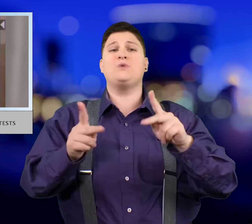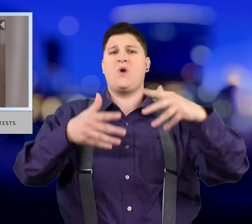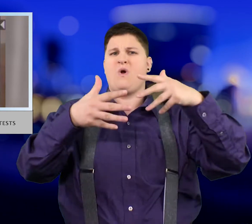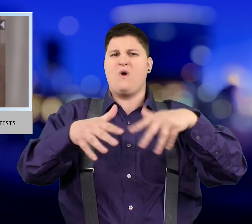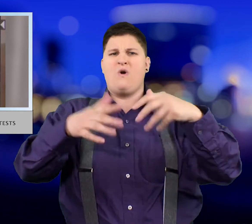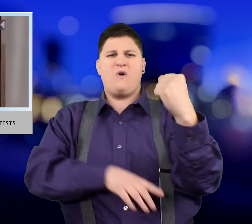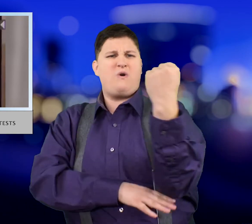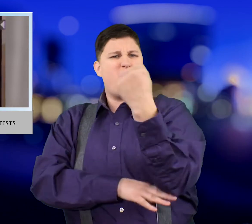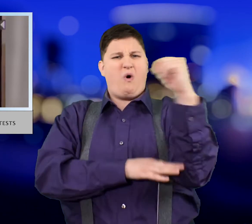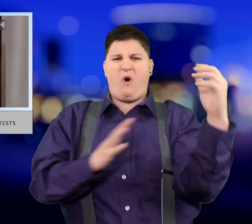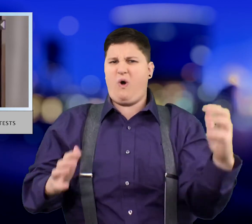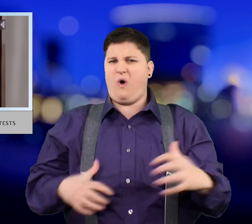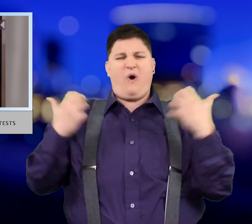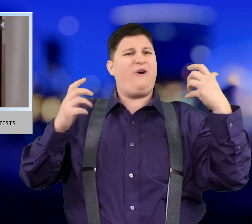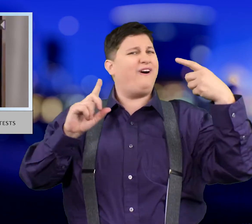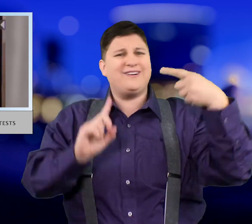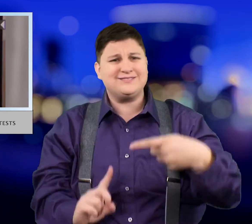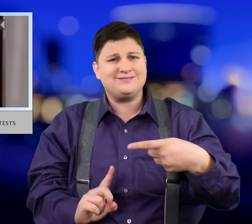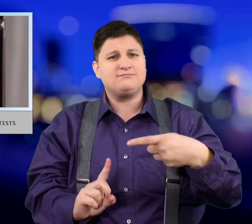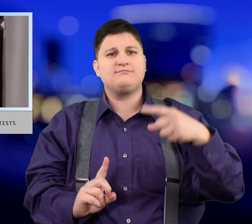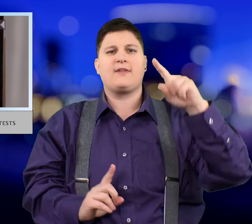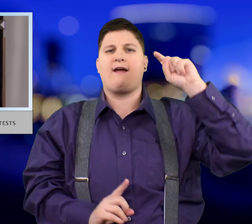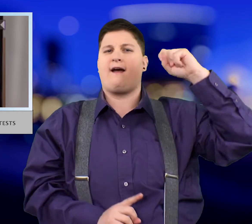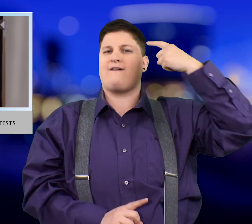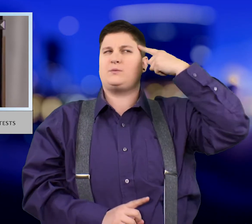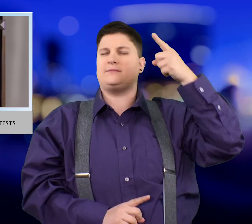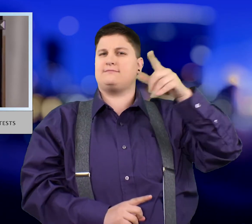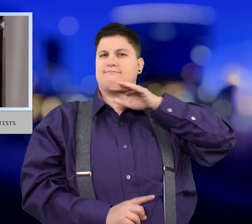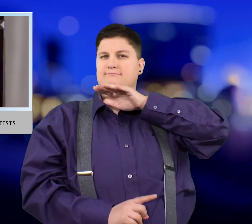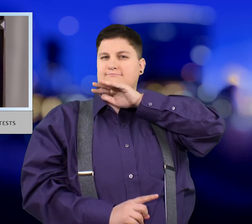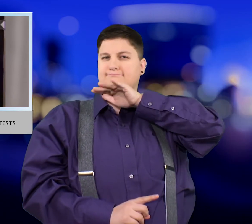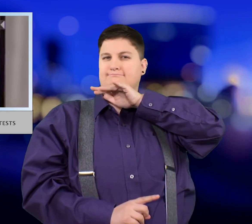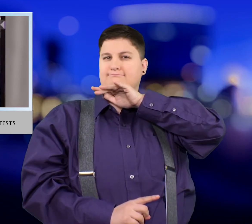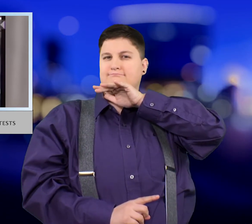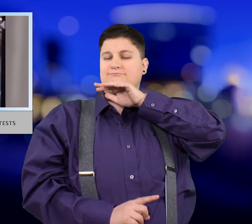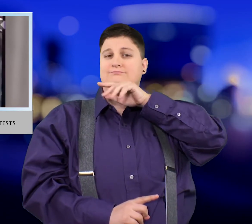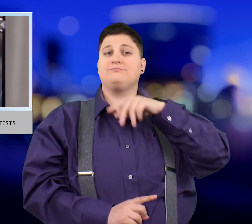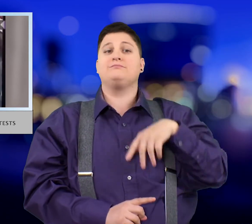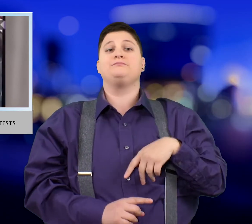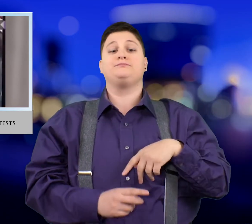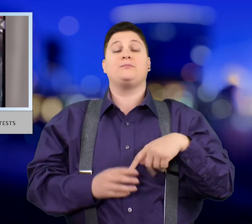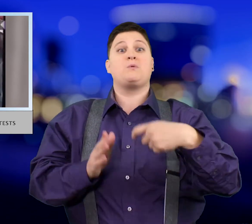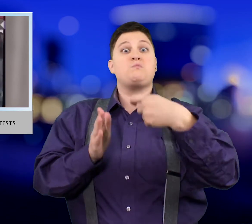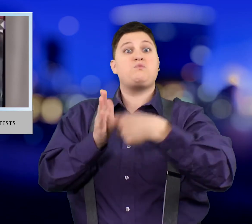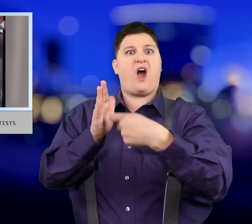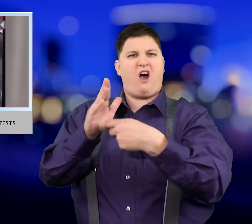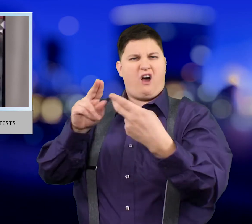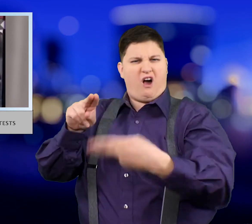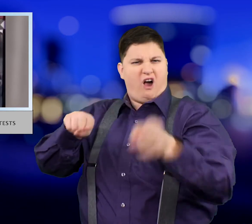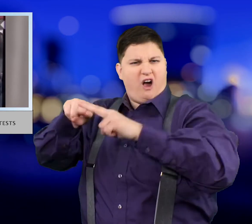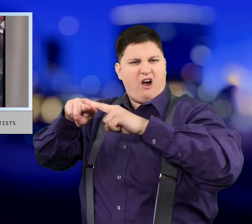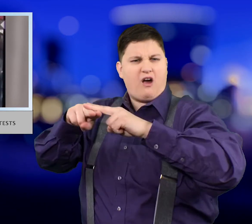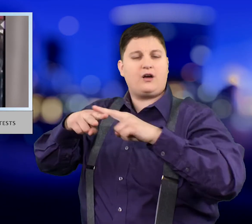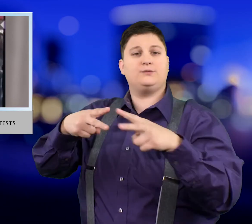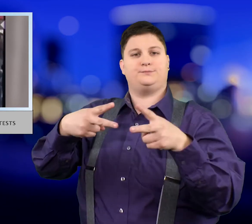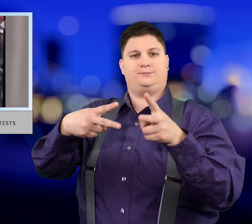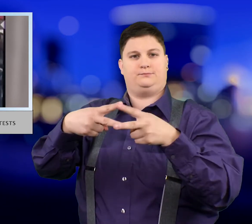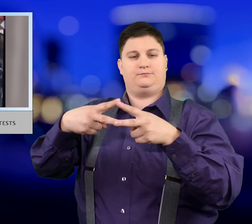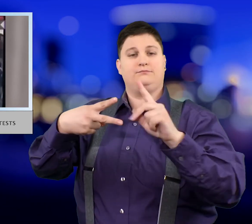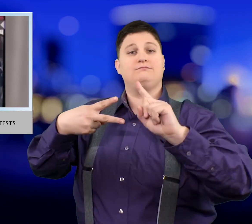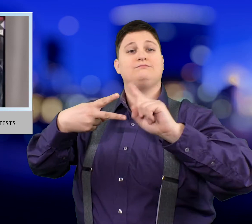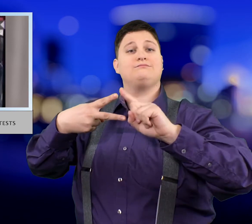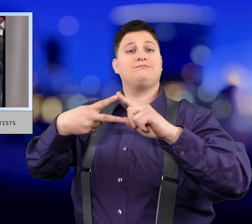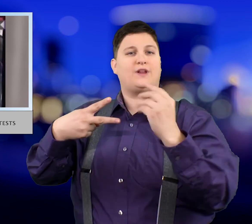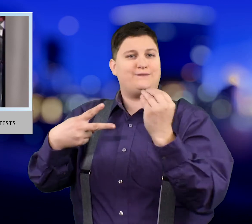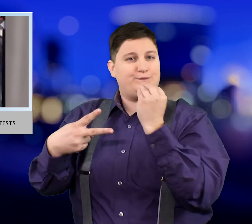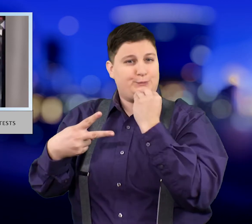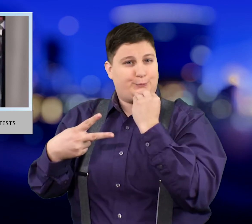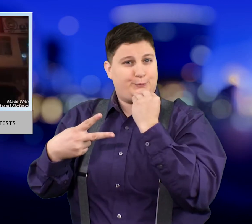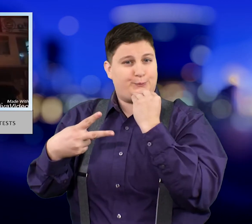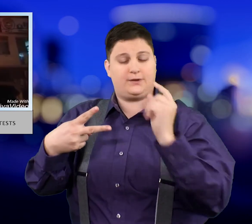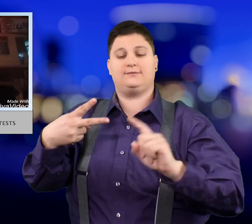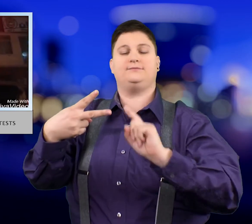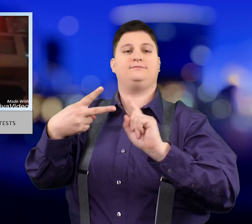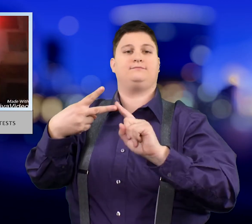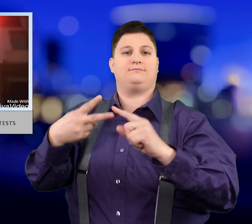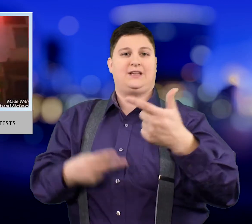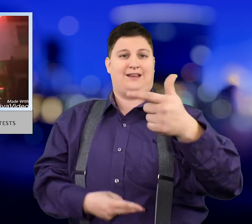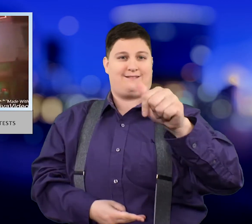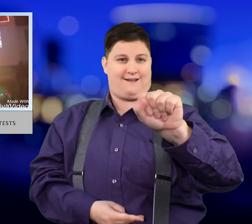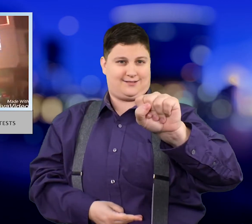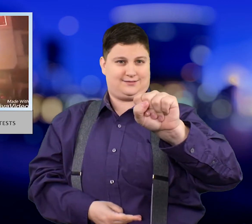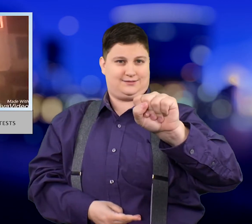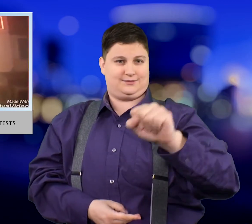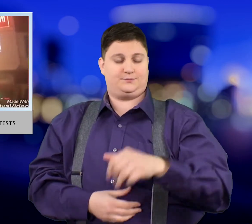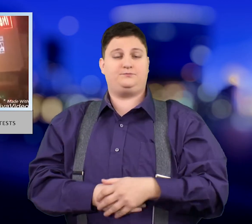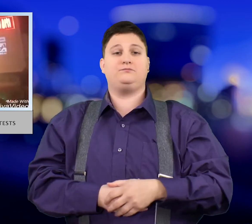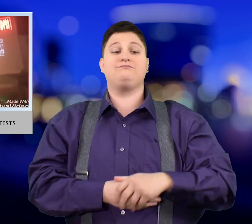People are voicing their outrage over corruption and raising food and gas prices.